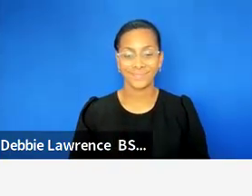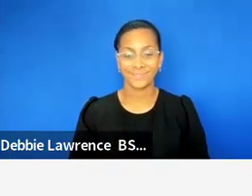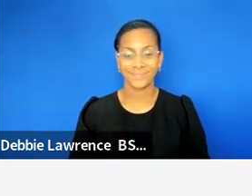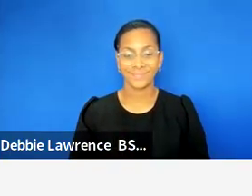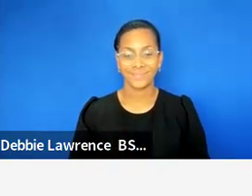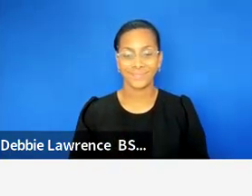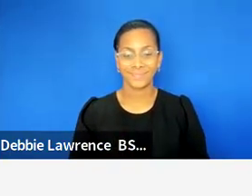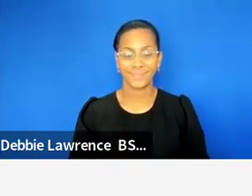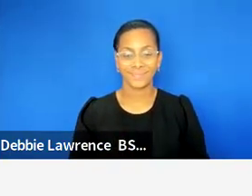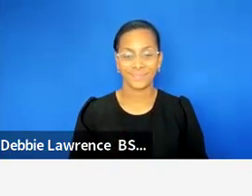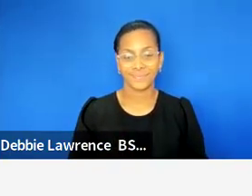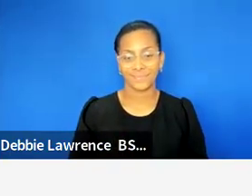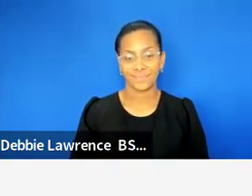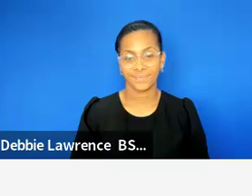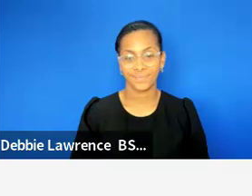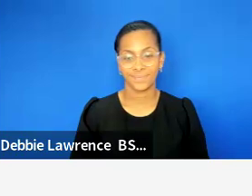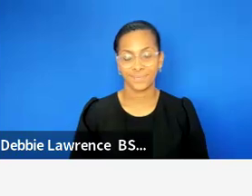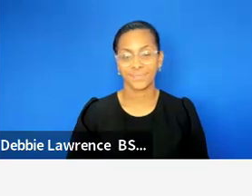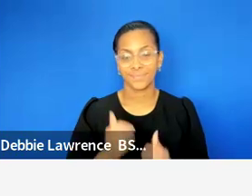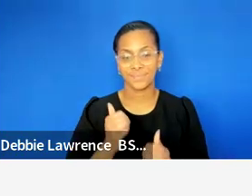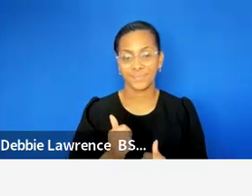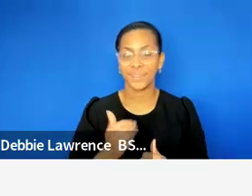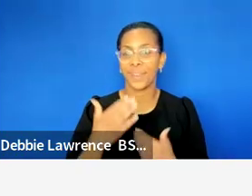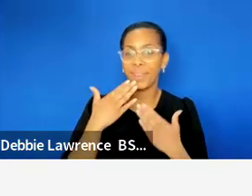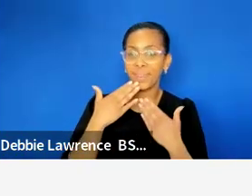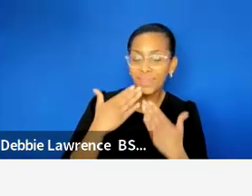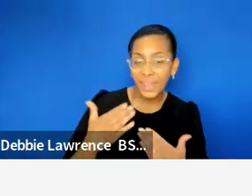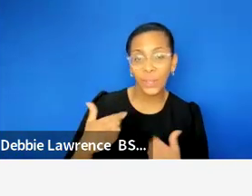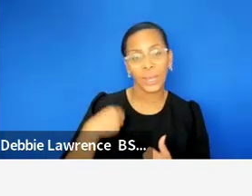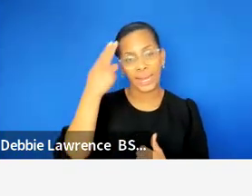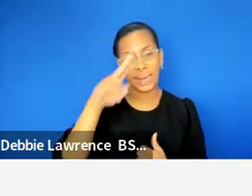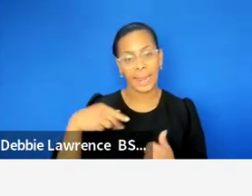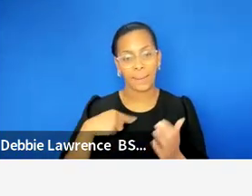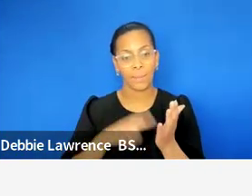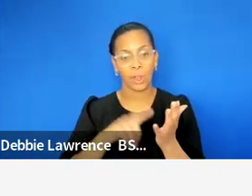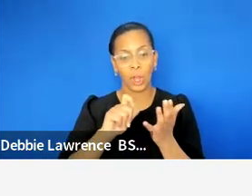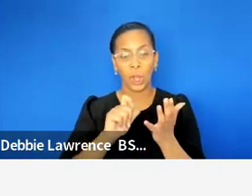Okay. Well, thank you Amelia. My name is Lucy Mainiet Ward.